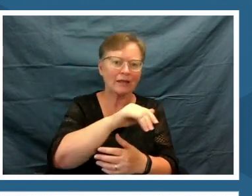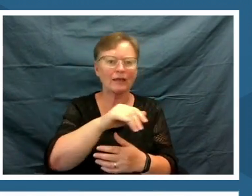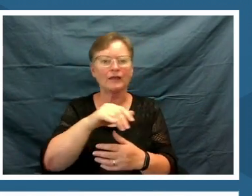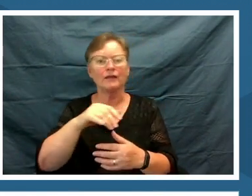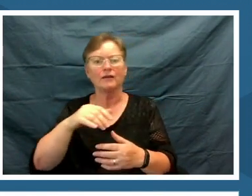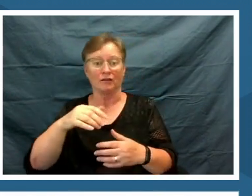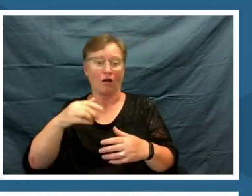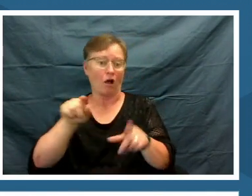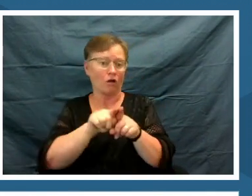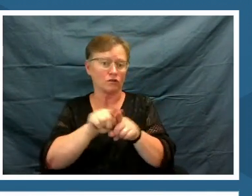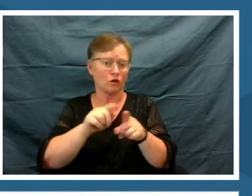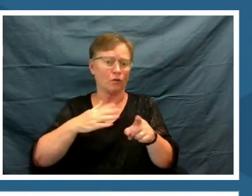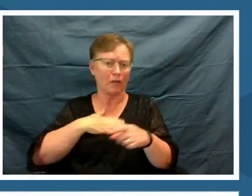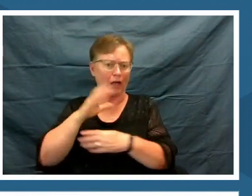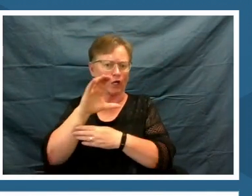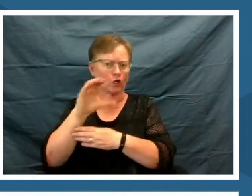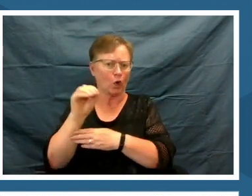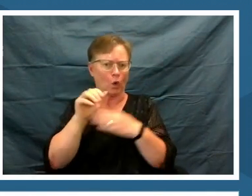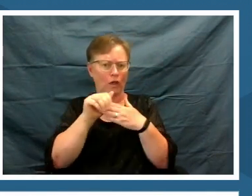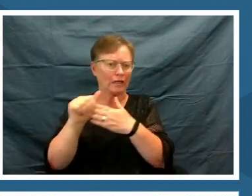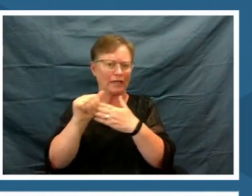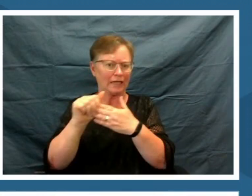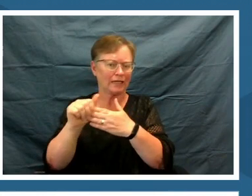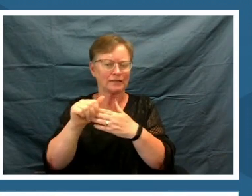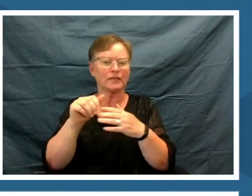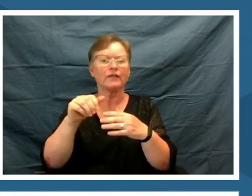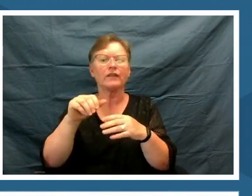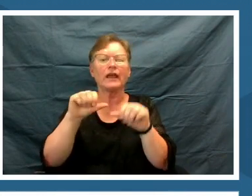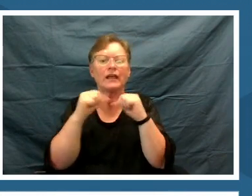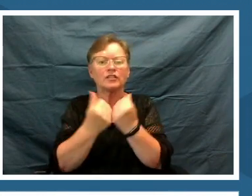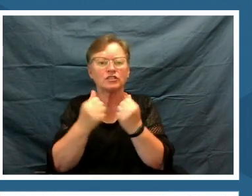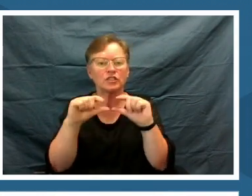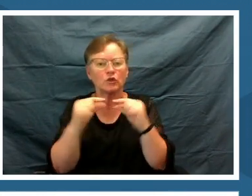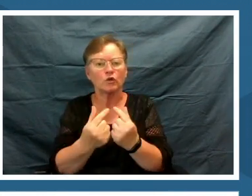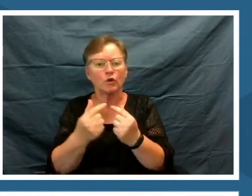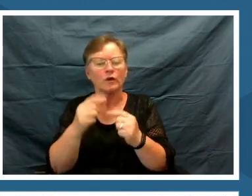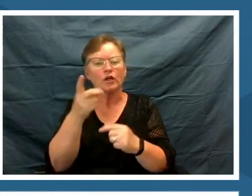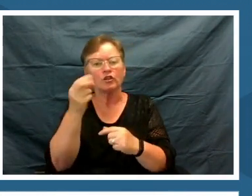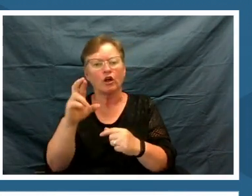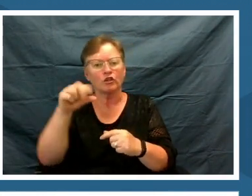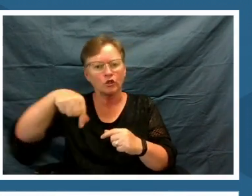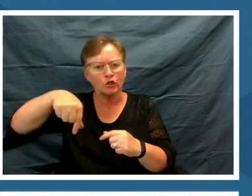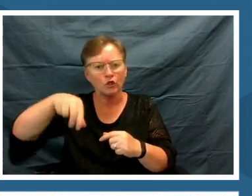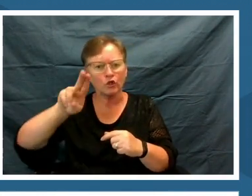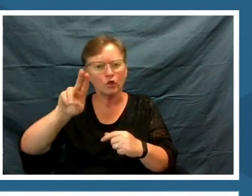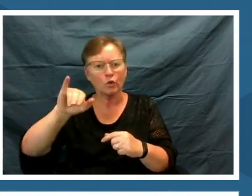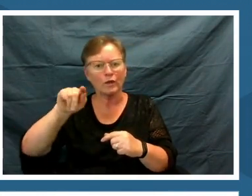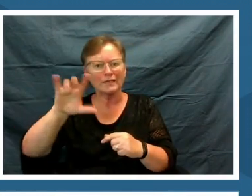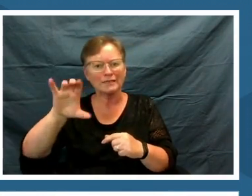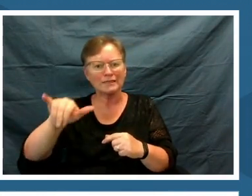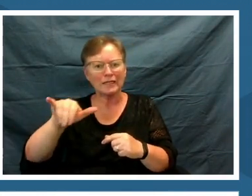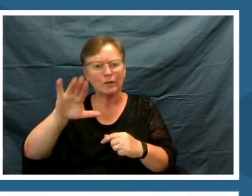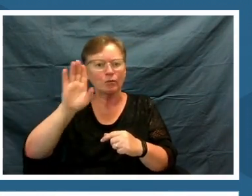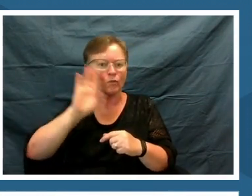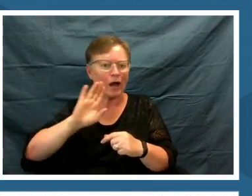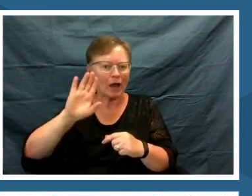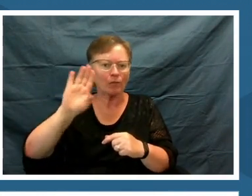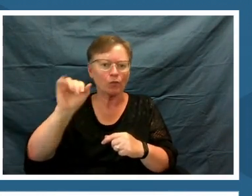interagency working group on convergence dr quincy brown from the office of science and